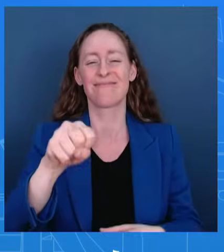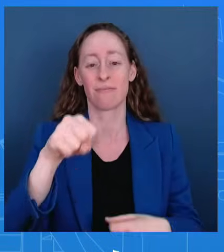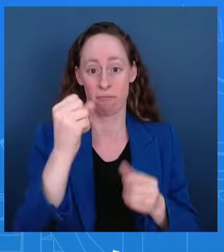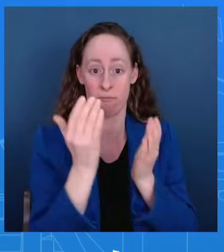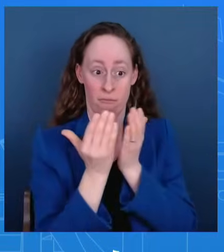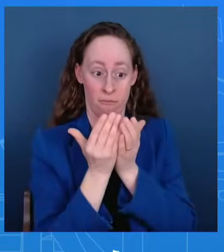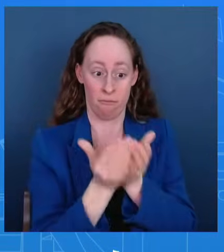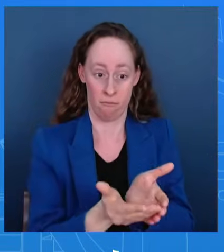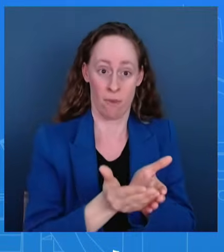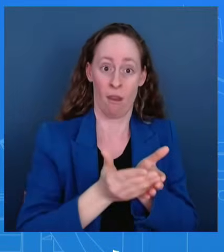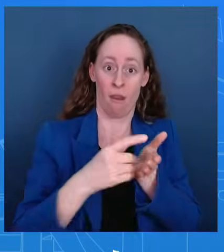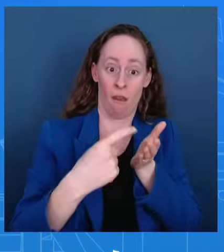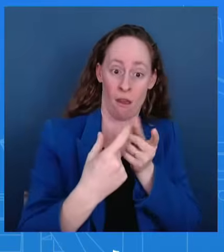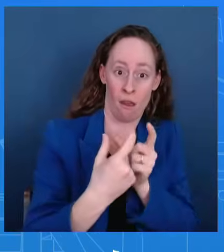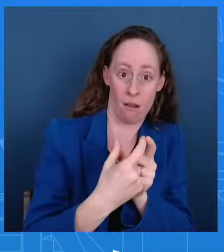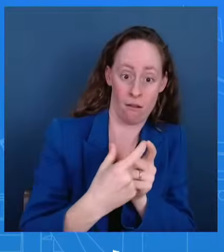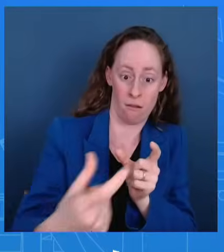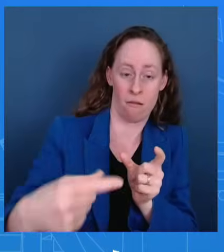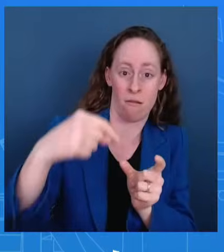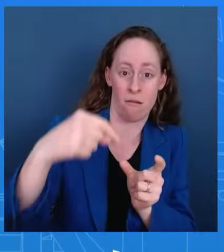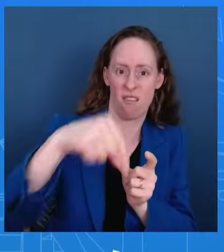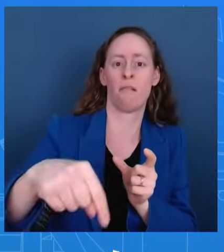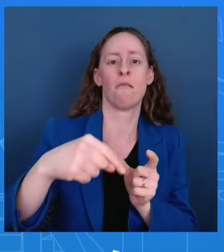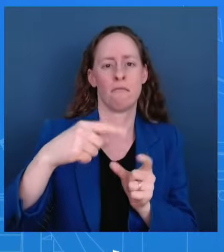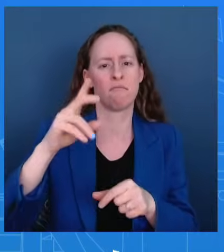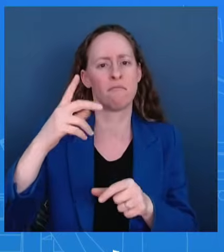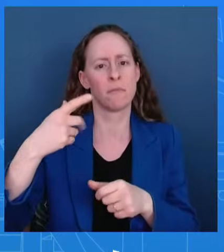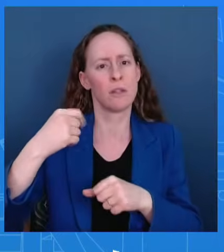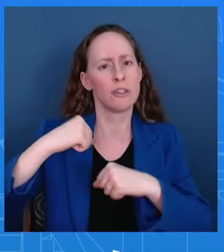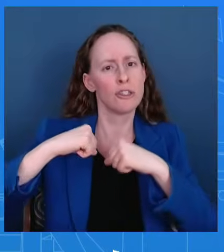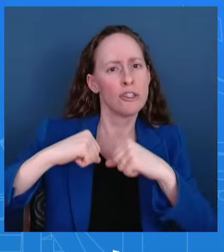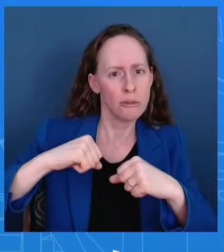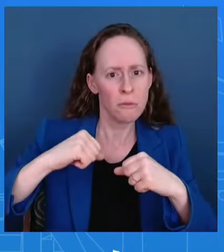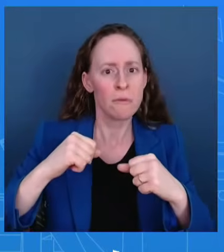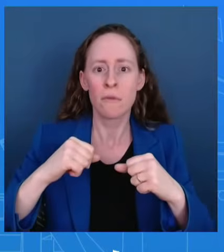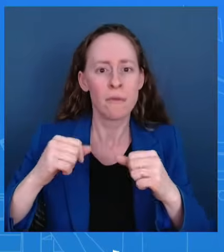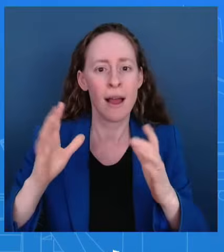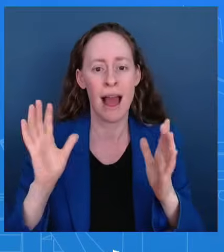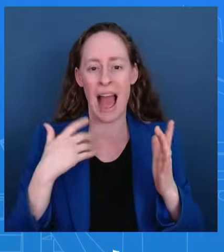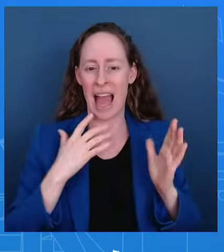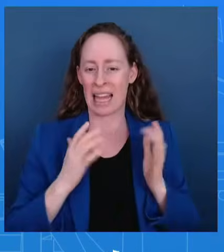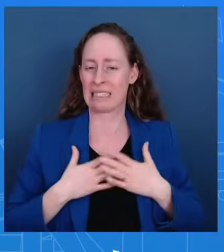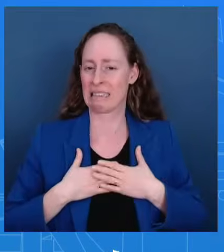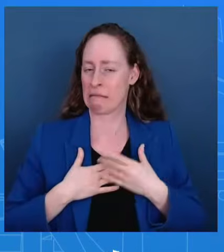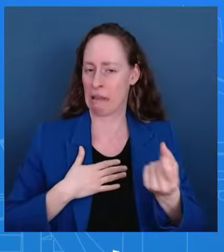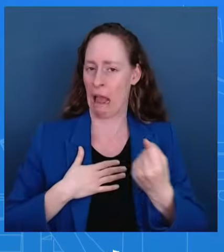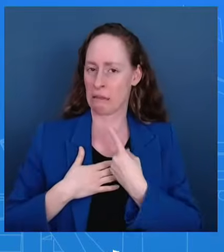The Press: But you can't speak to the number? Mr. Kirby: I'm not going to speak to the number. I'll let you -- the Pentagon do that. The Press: And then, there's still U.S. forces or U.S. troops offshore,